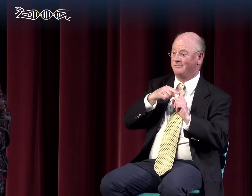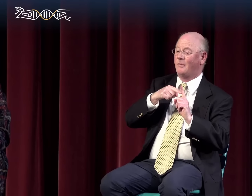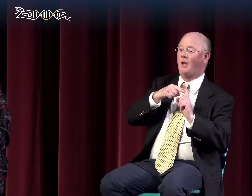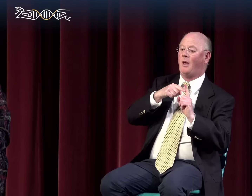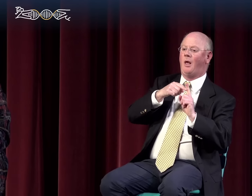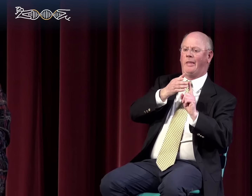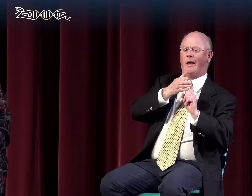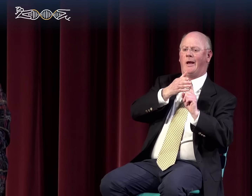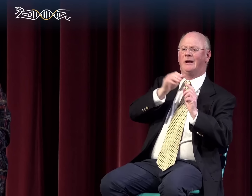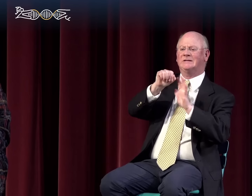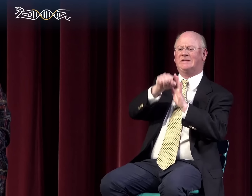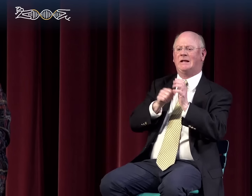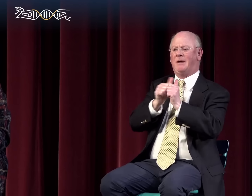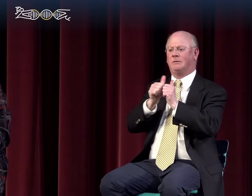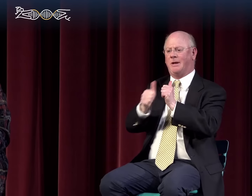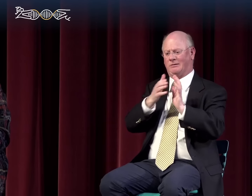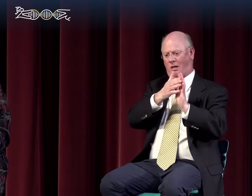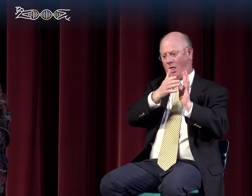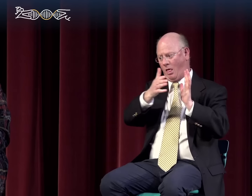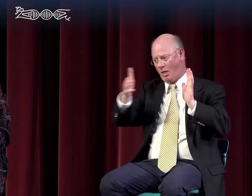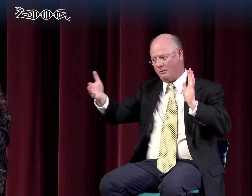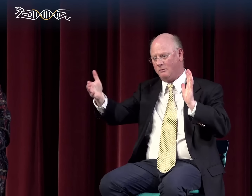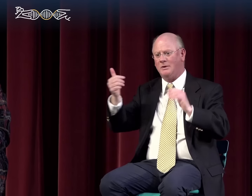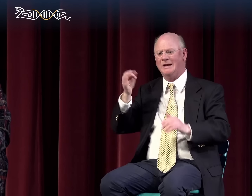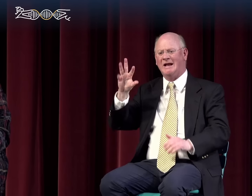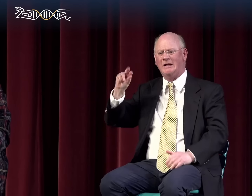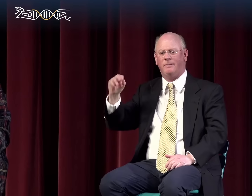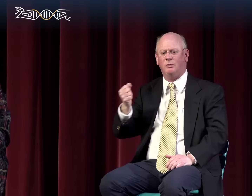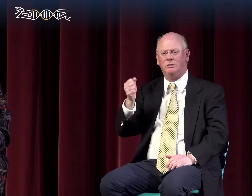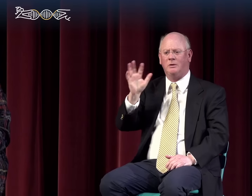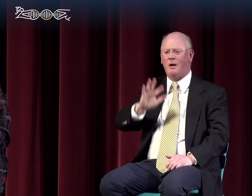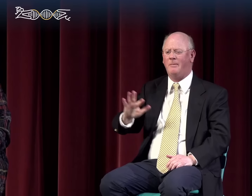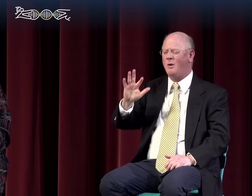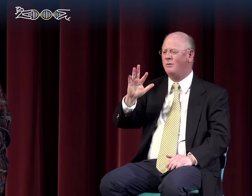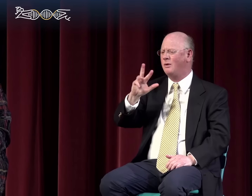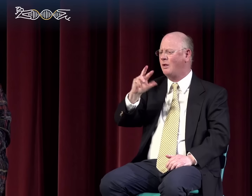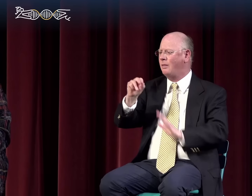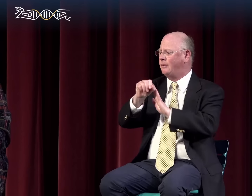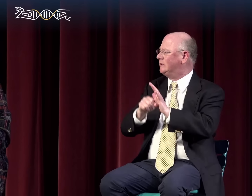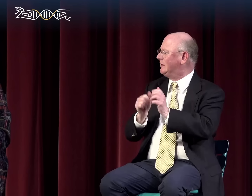Then, a number of states rapidly did so too up to the 30s.